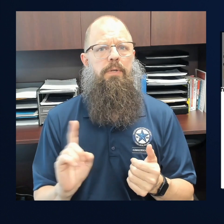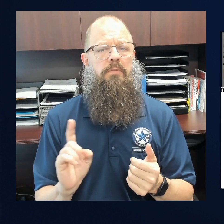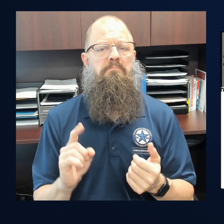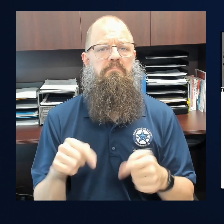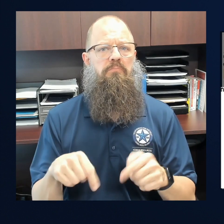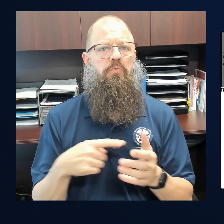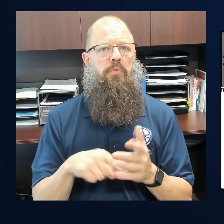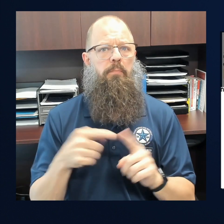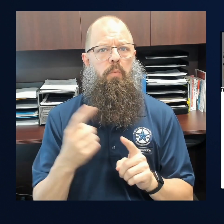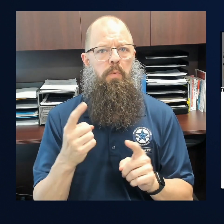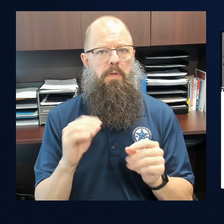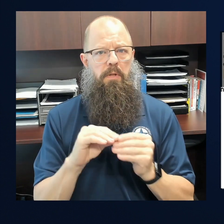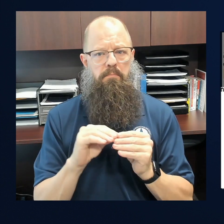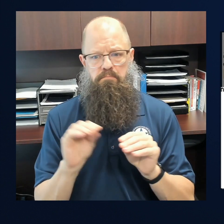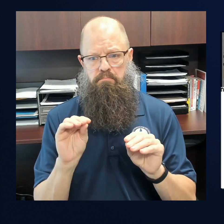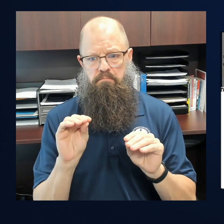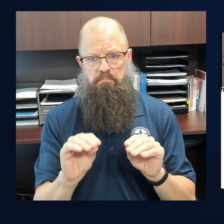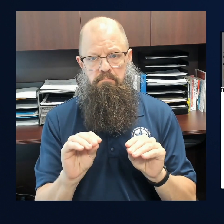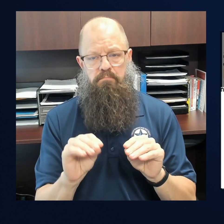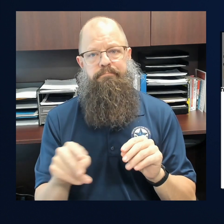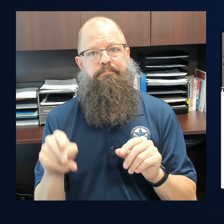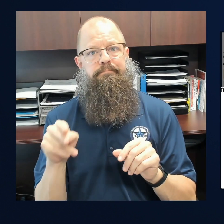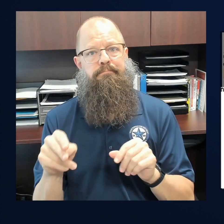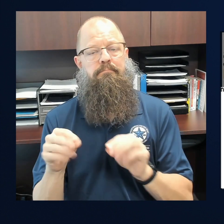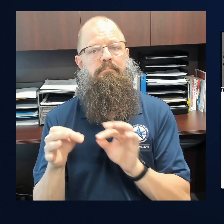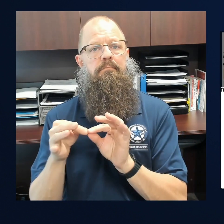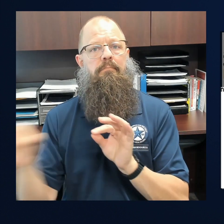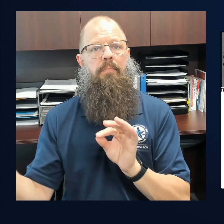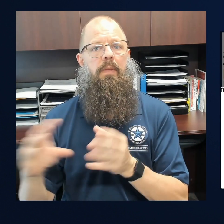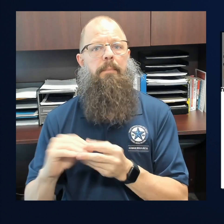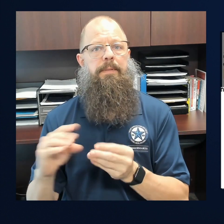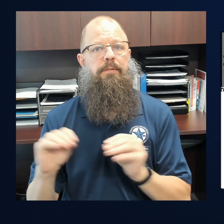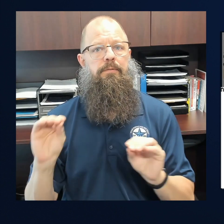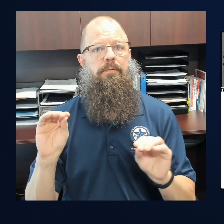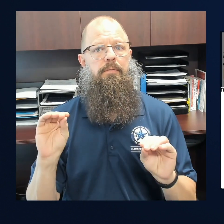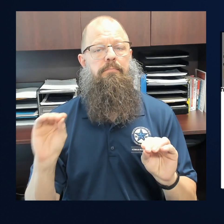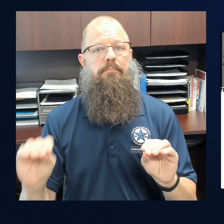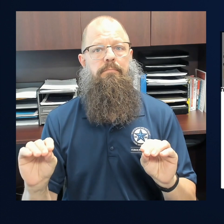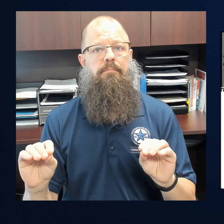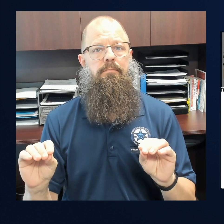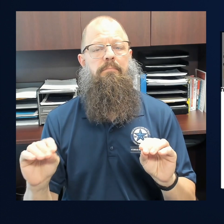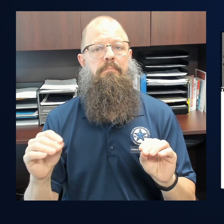where you are in the process. This is currently Checkpoint #1 and then from there add the